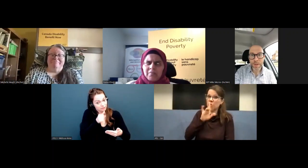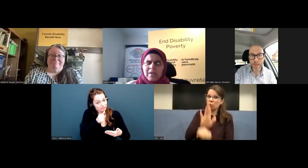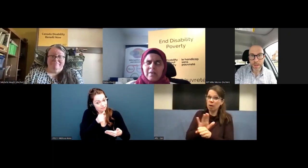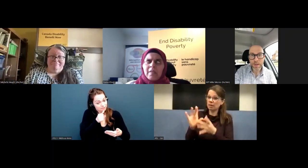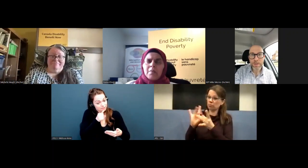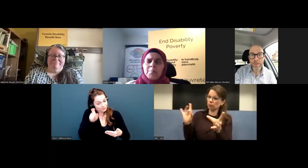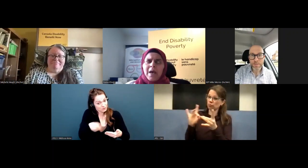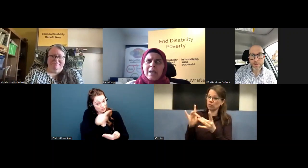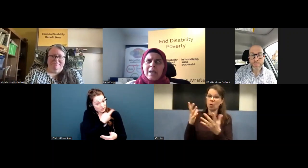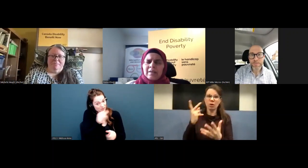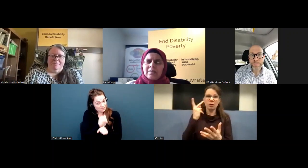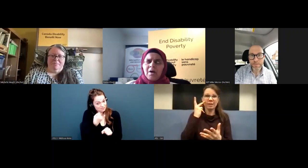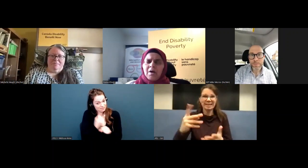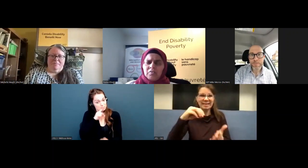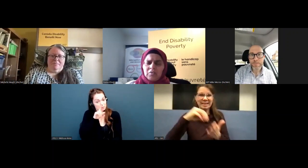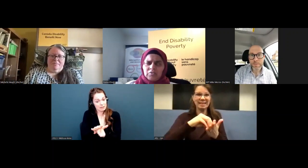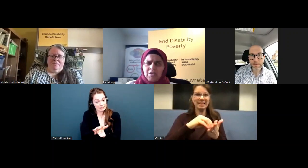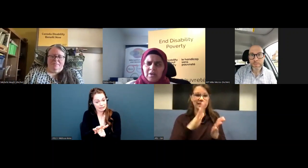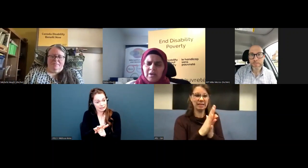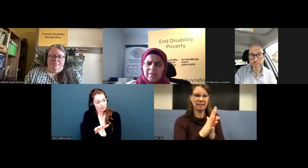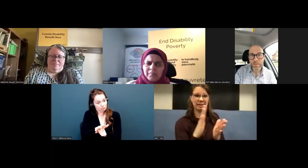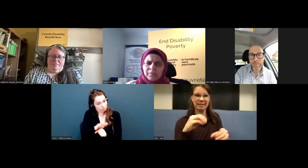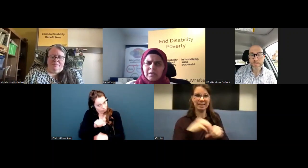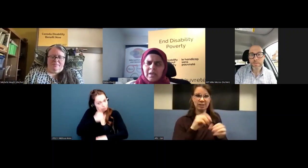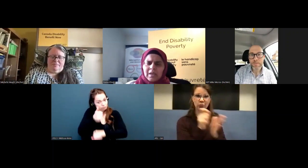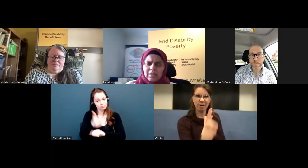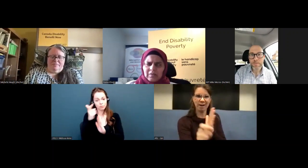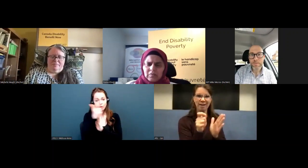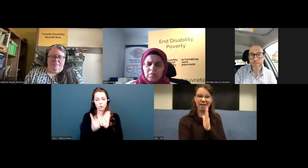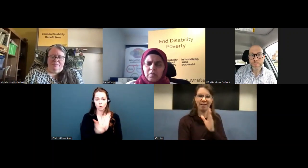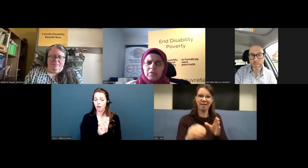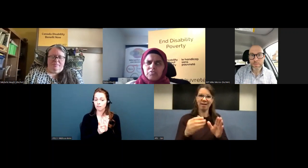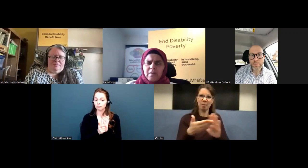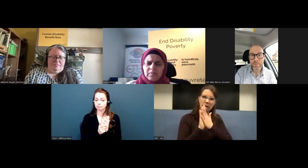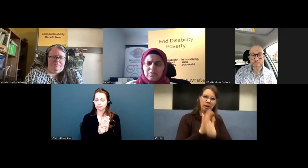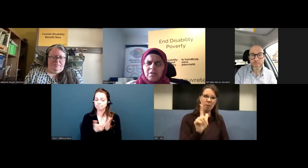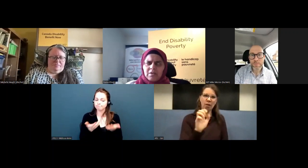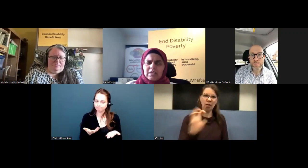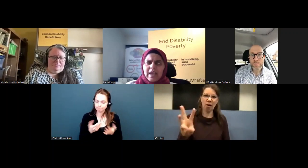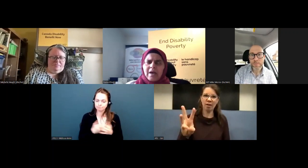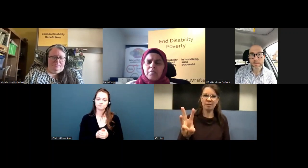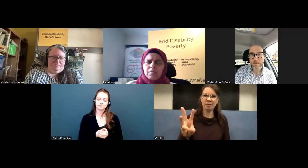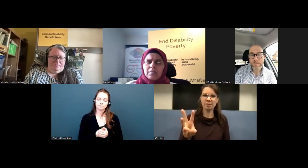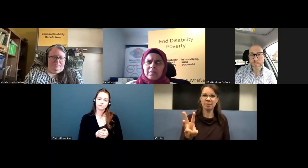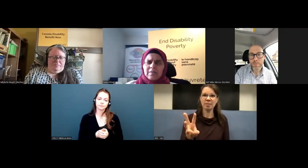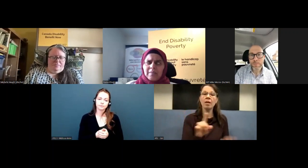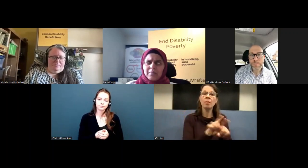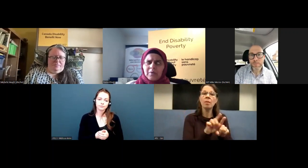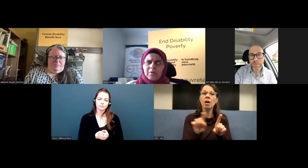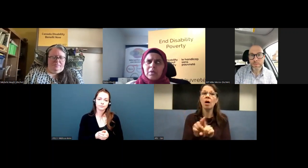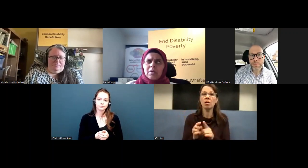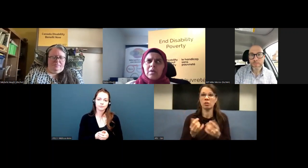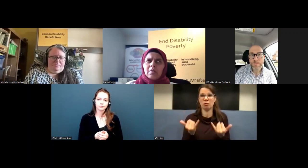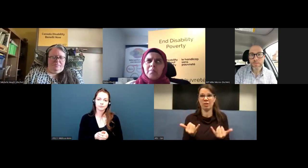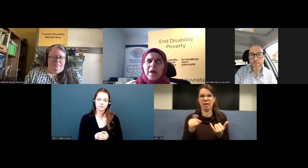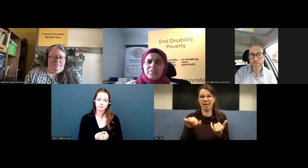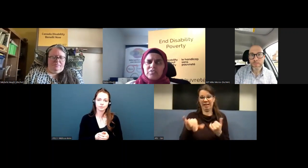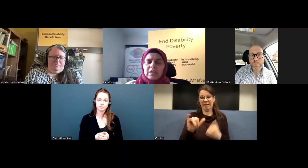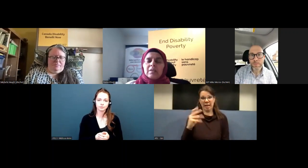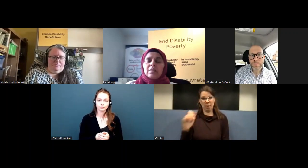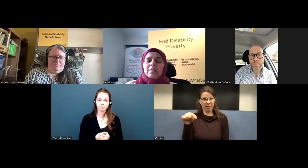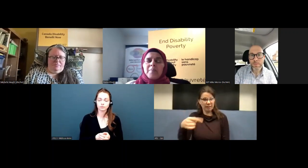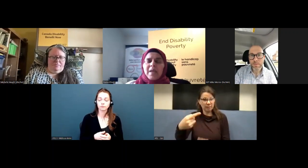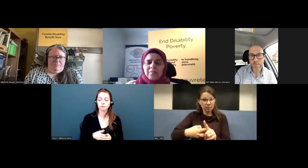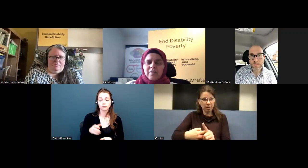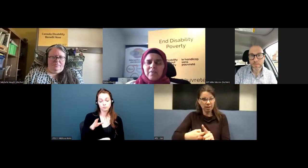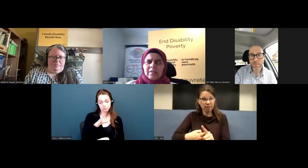BUT IT IS ALSO TIME AND THIS IS WHAT WE'RE JUMP-STARTING NOW THIS APRIL: BUDGET THE BENEFIT.